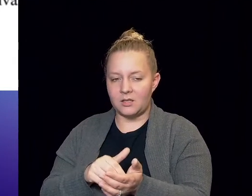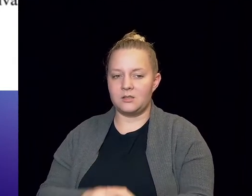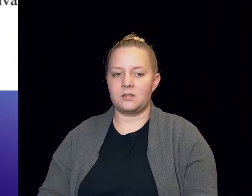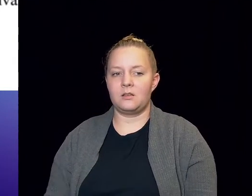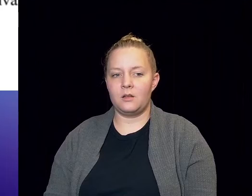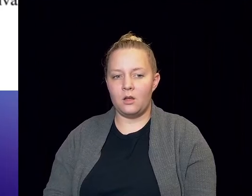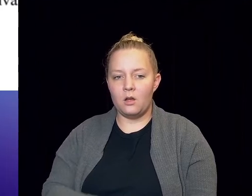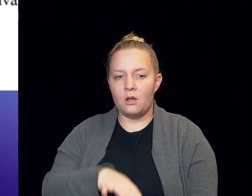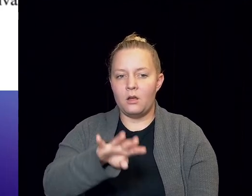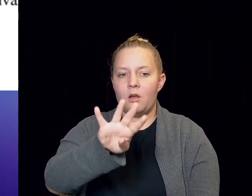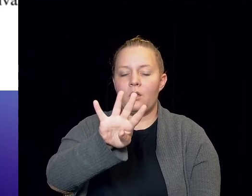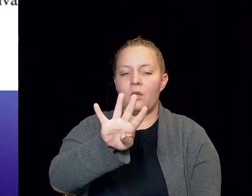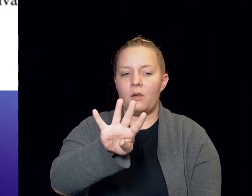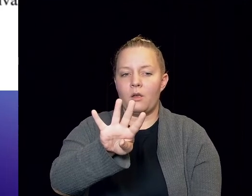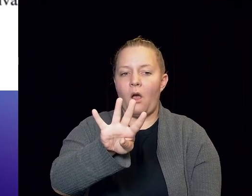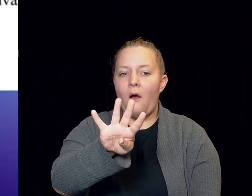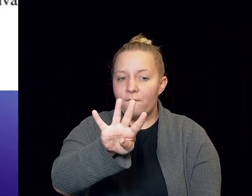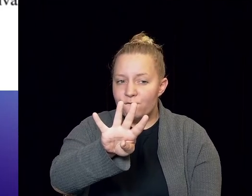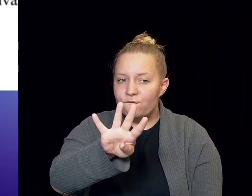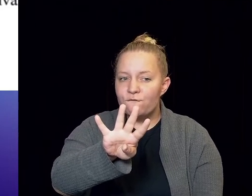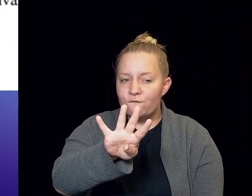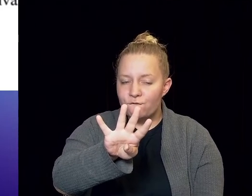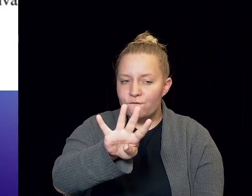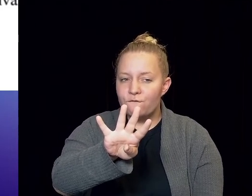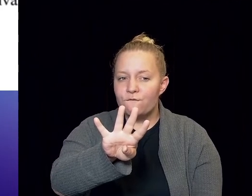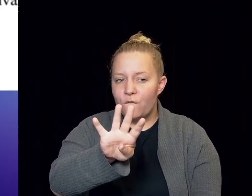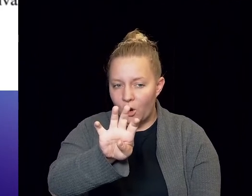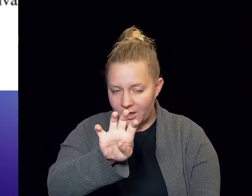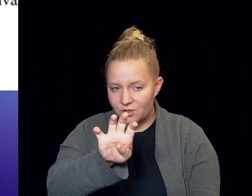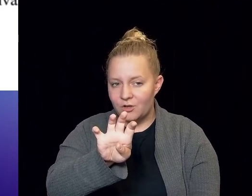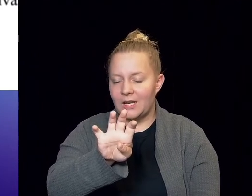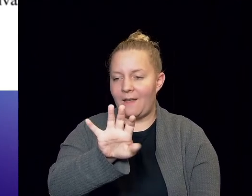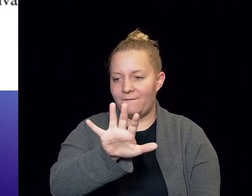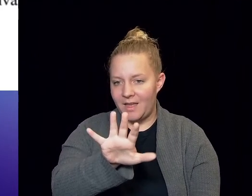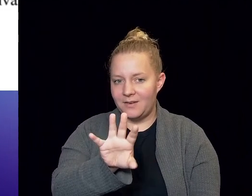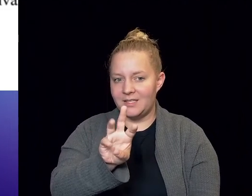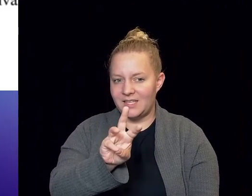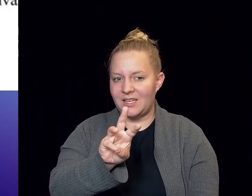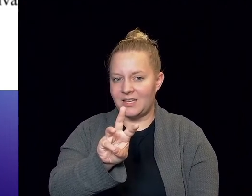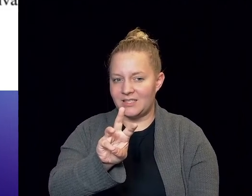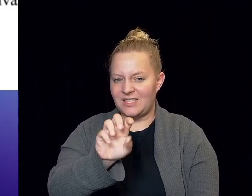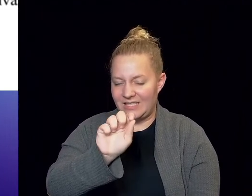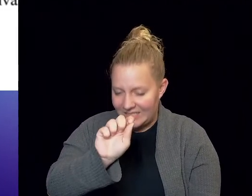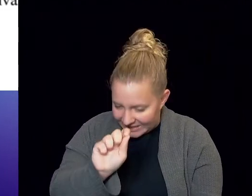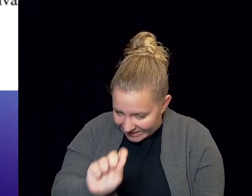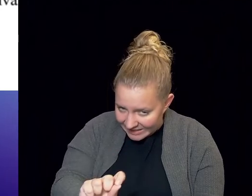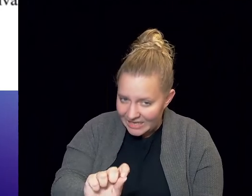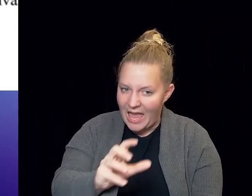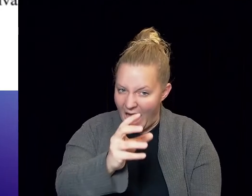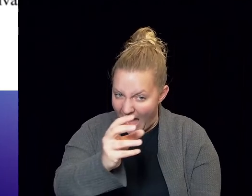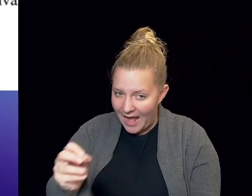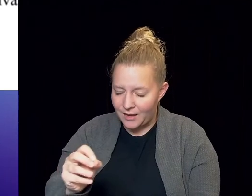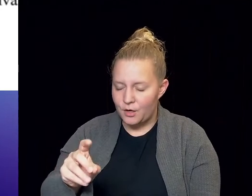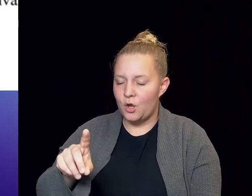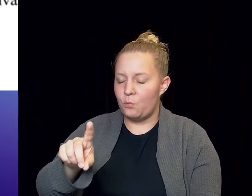So, 456 and 123